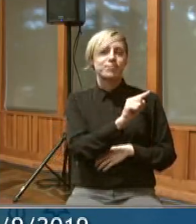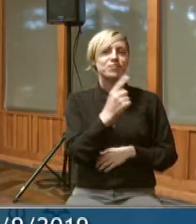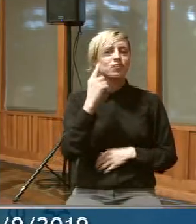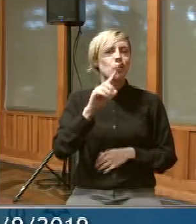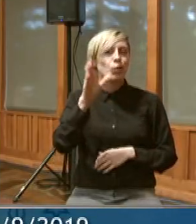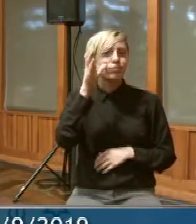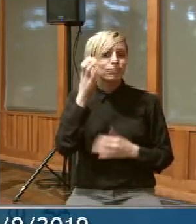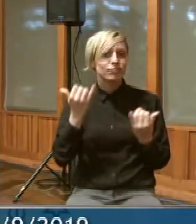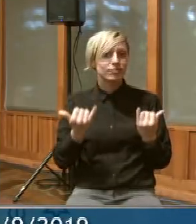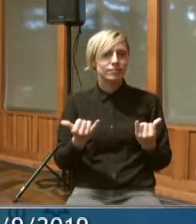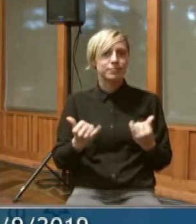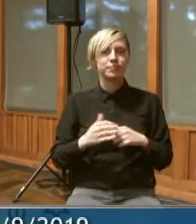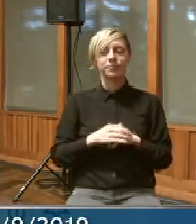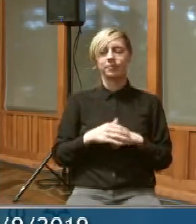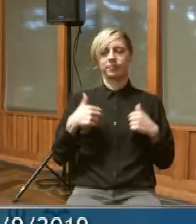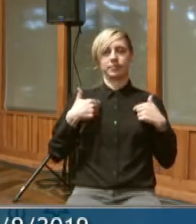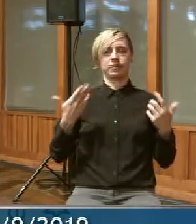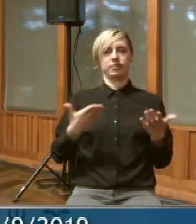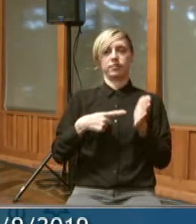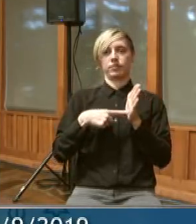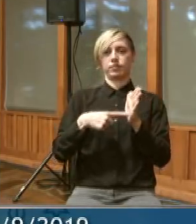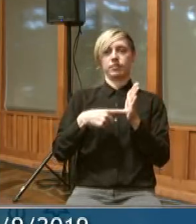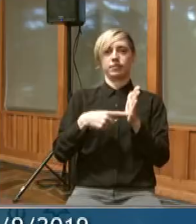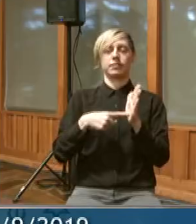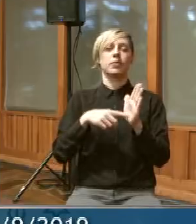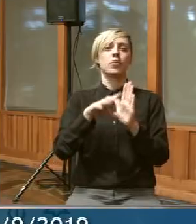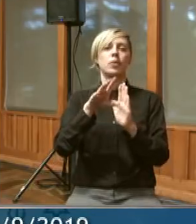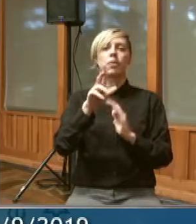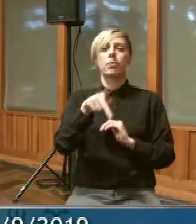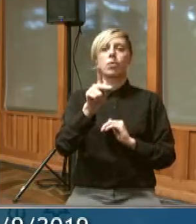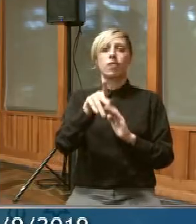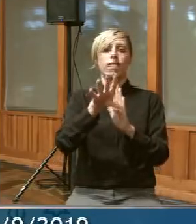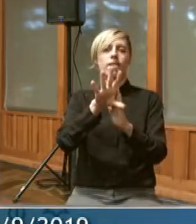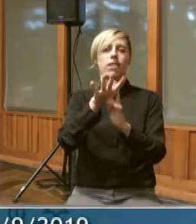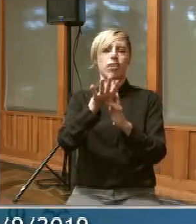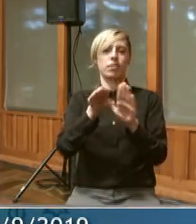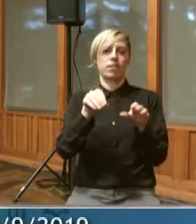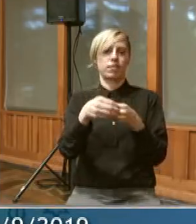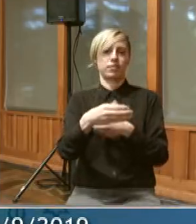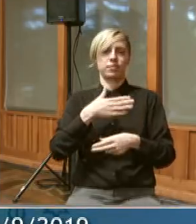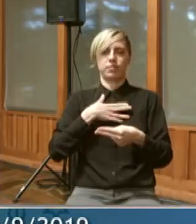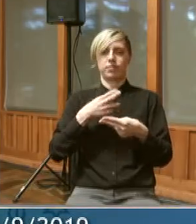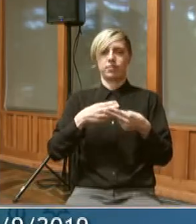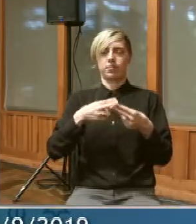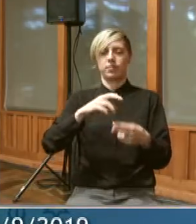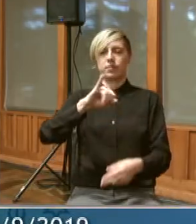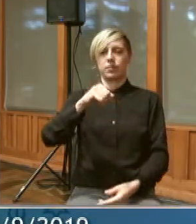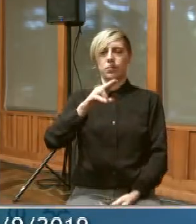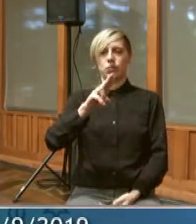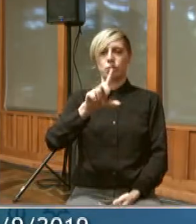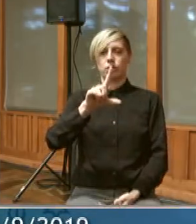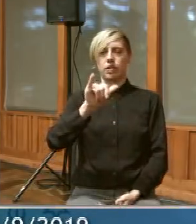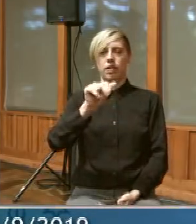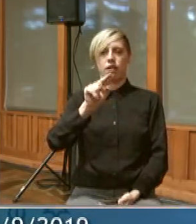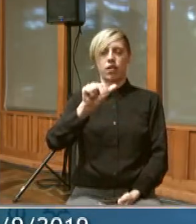HELLO. THANK YOU VERY OF, MAYOR, COMMISSIONERS, FOR HEARING US OUT TODAY.